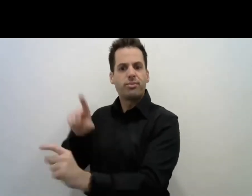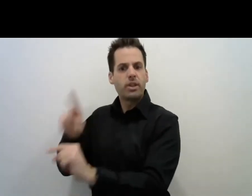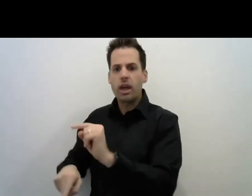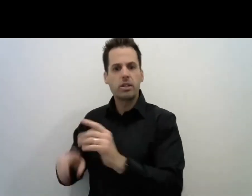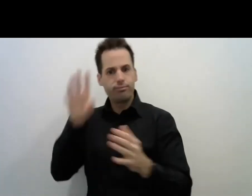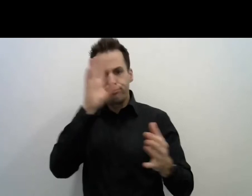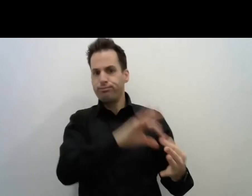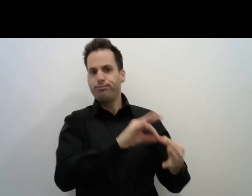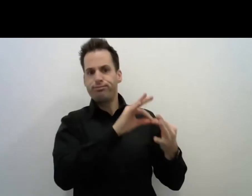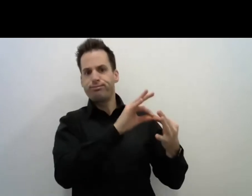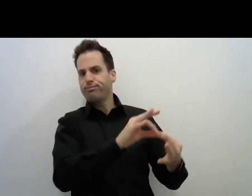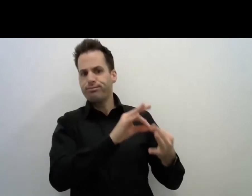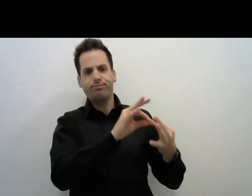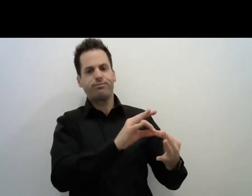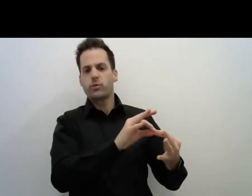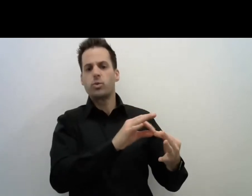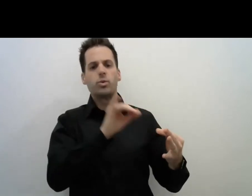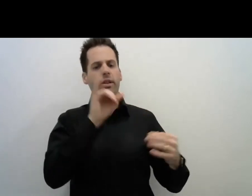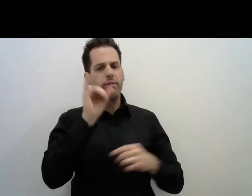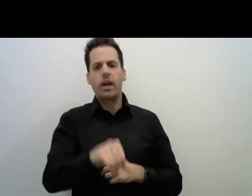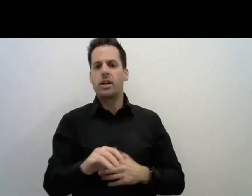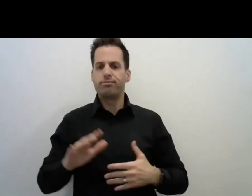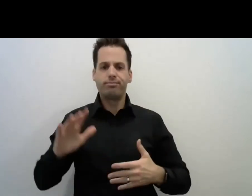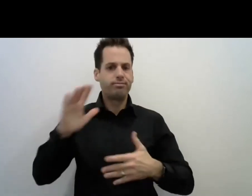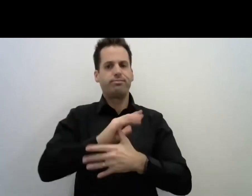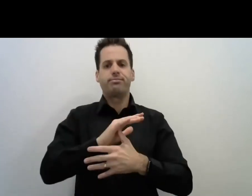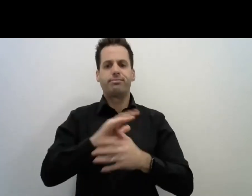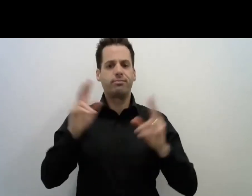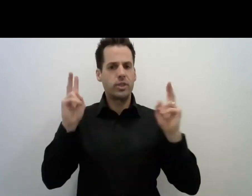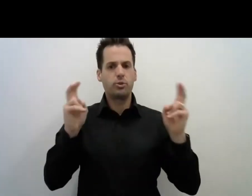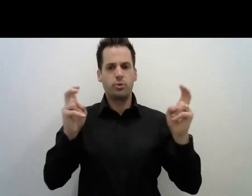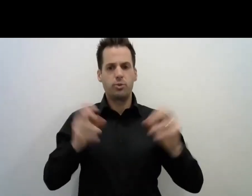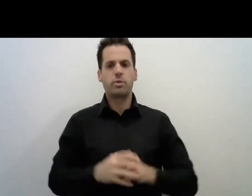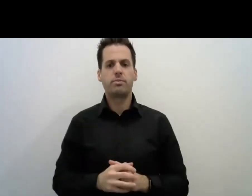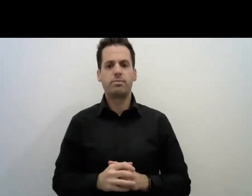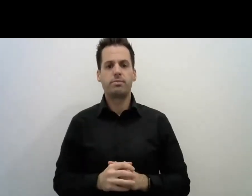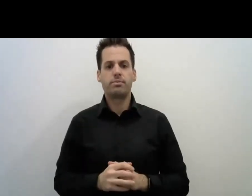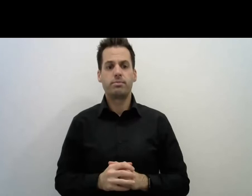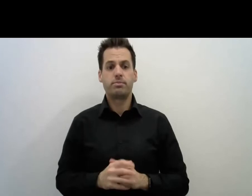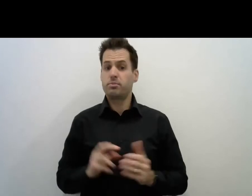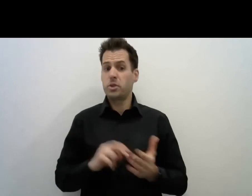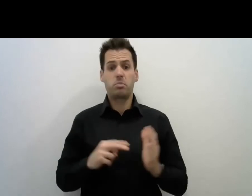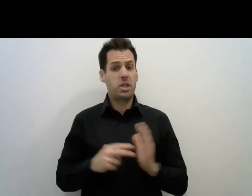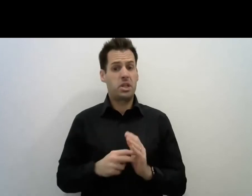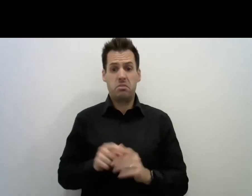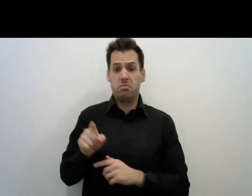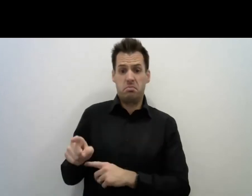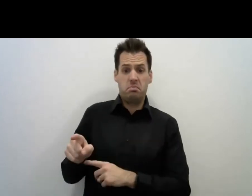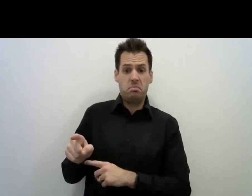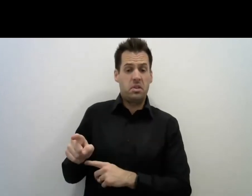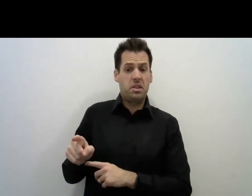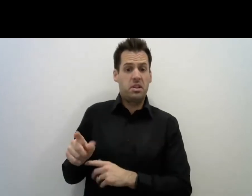the most significant issue um was the lack of consideration that i'm obviously a person of